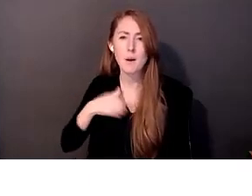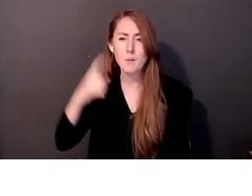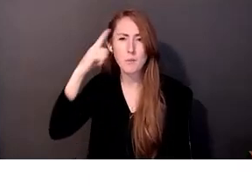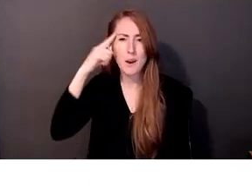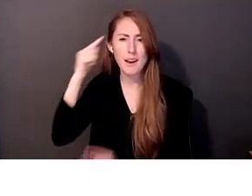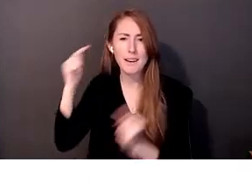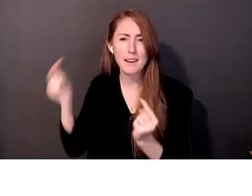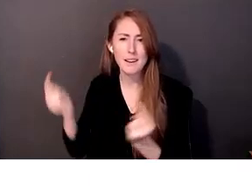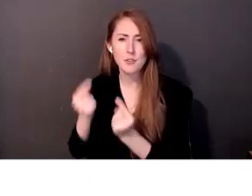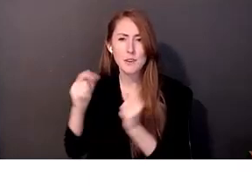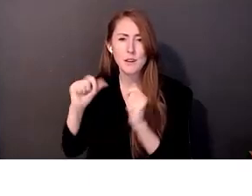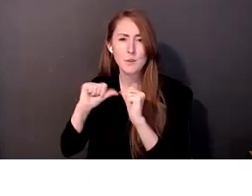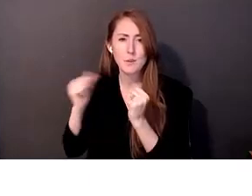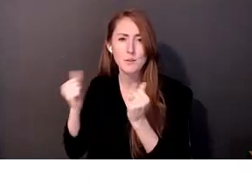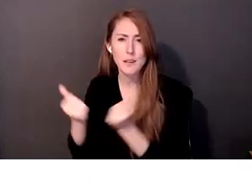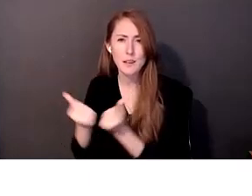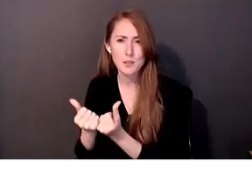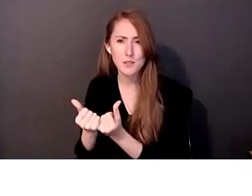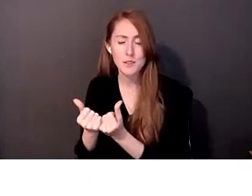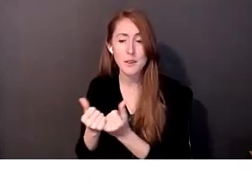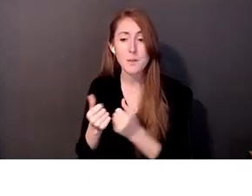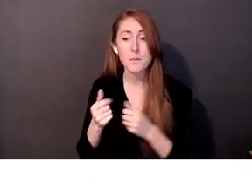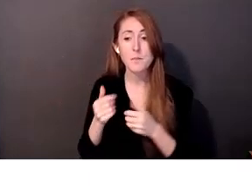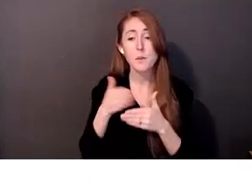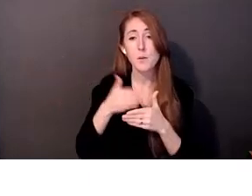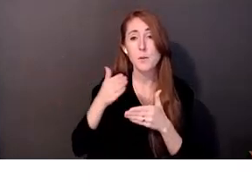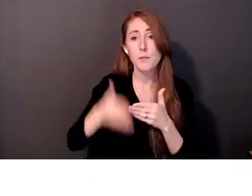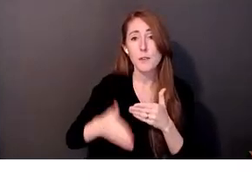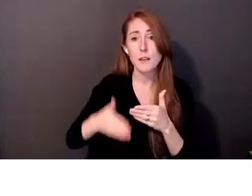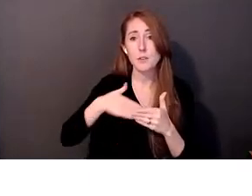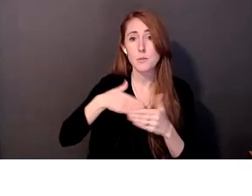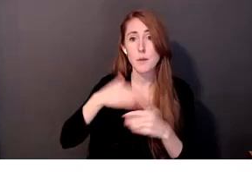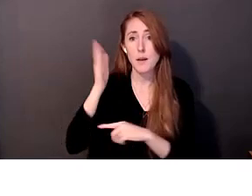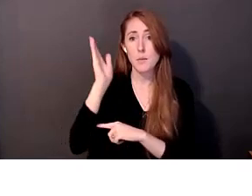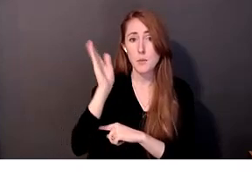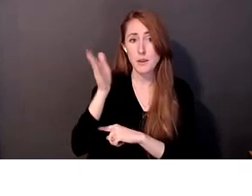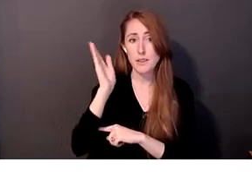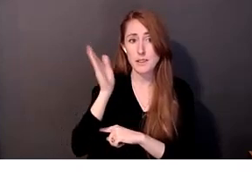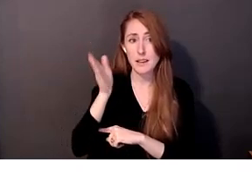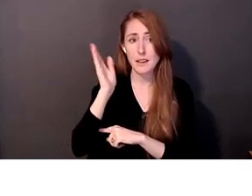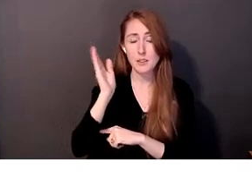So to finish my presentation, I will just talk briefly